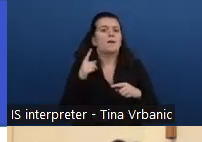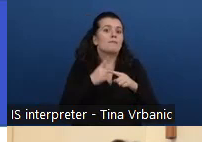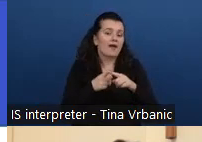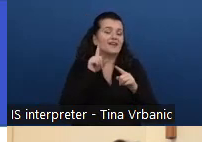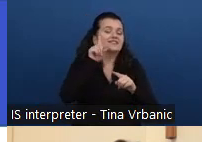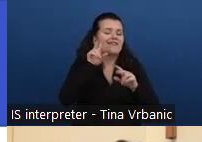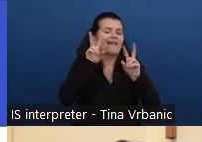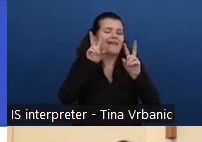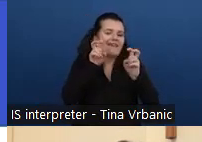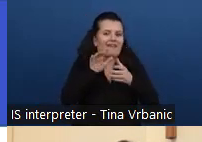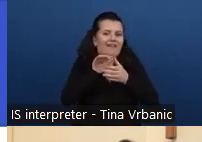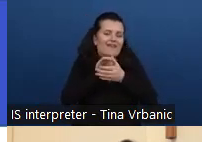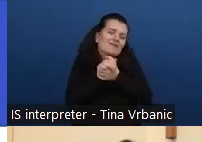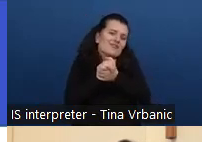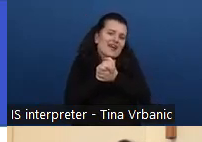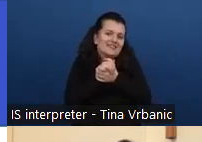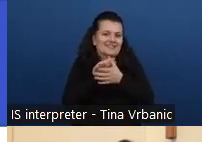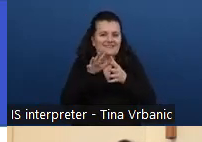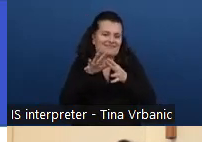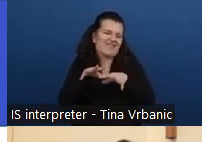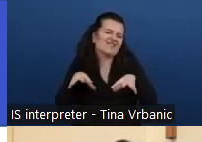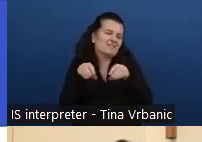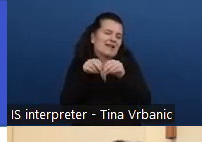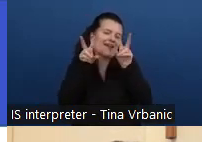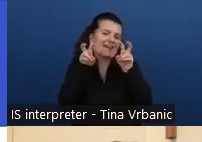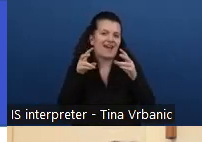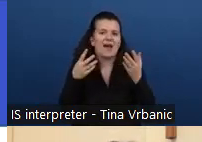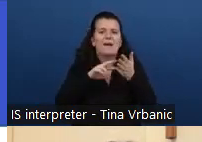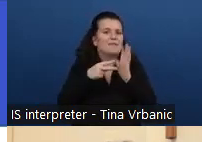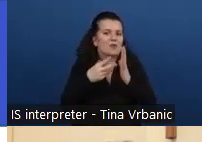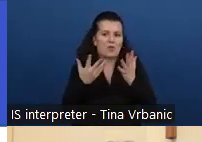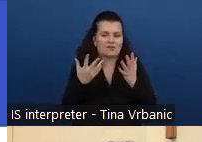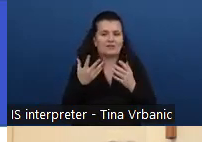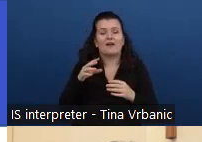So we cover not only the EU member states but also Switzerland, Norway, Iceland.